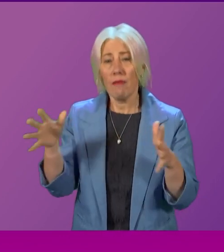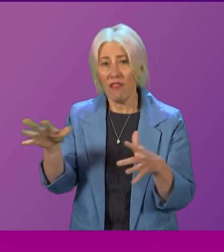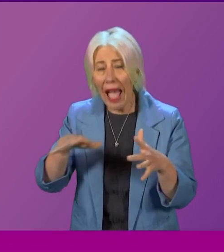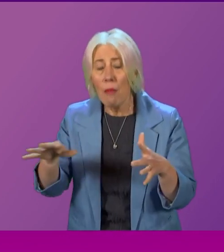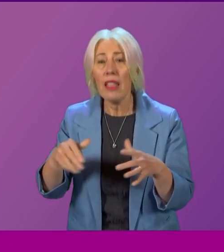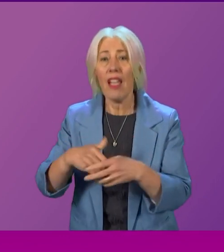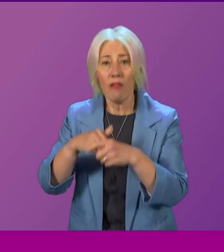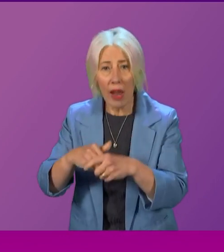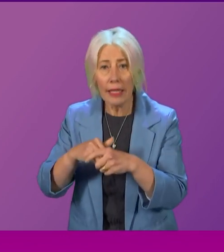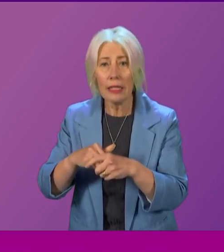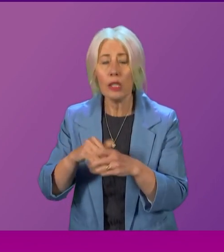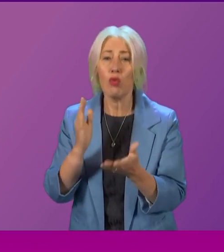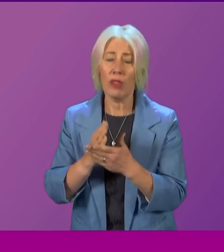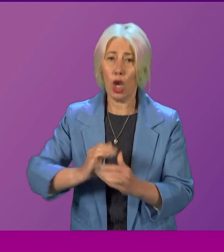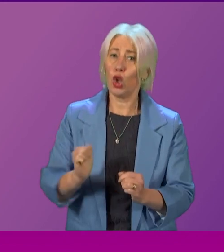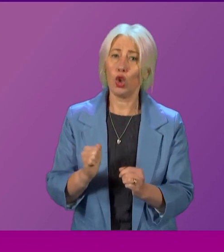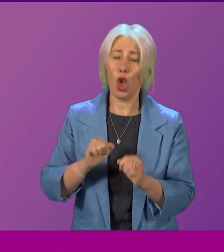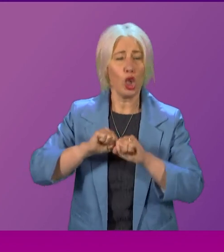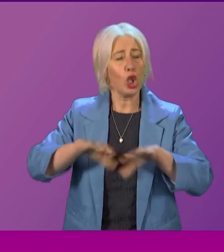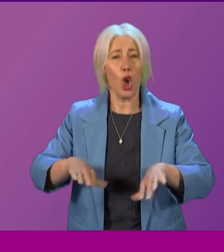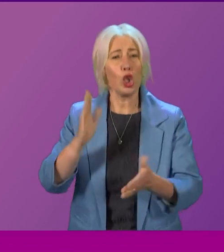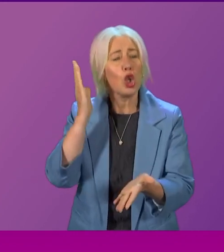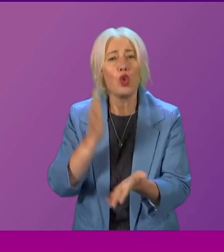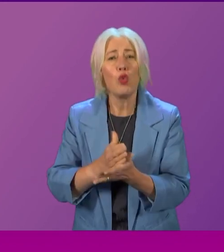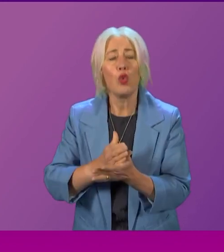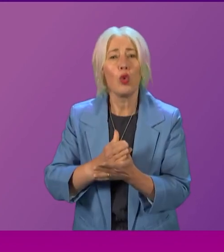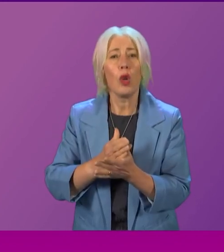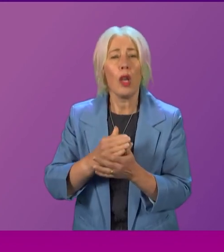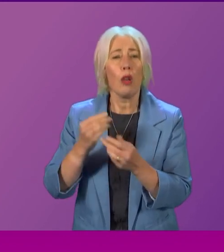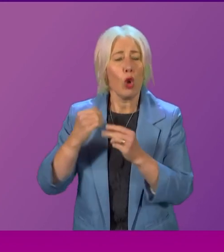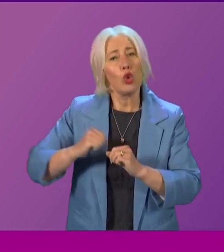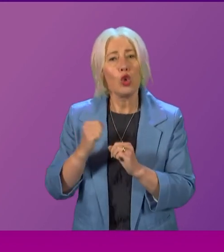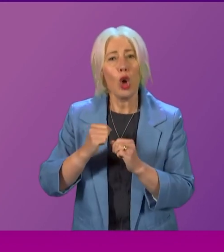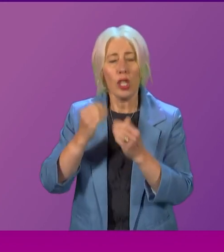Scotland has lost a true sporting legend and a champion in the fight against motor neurone